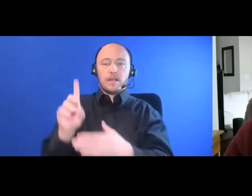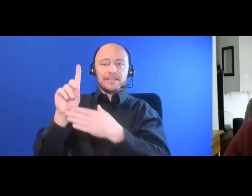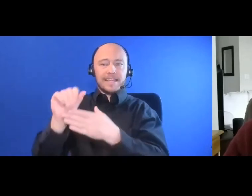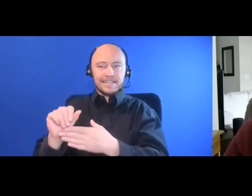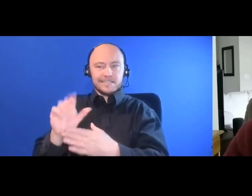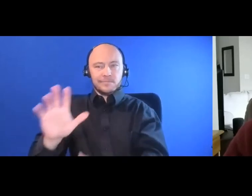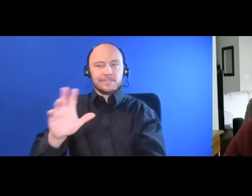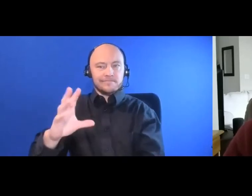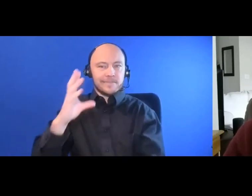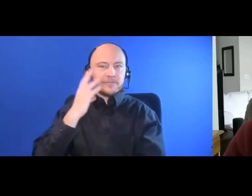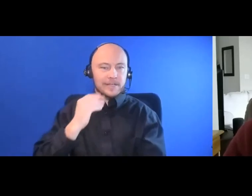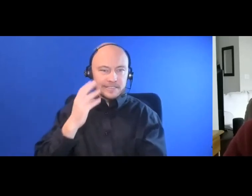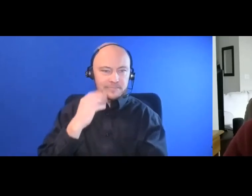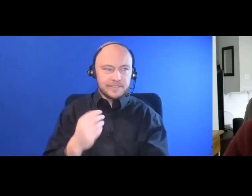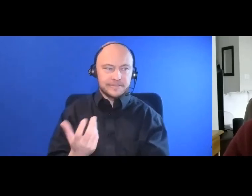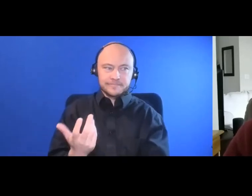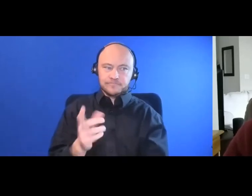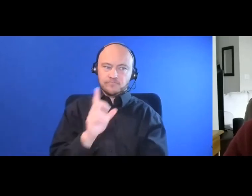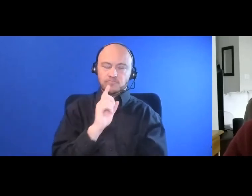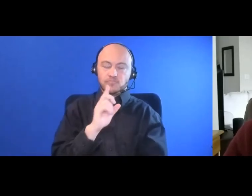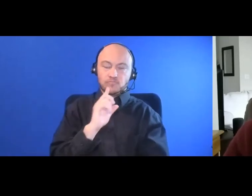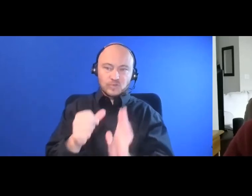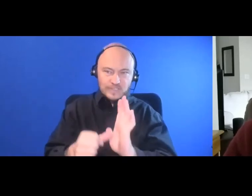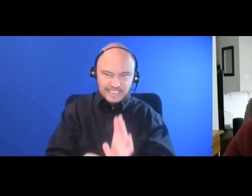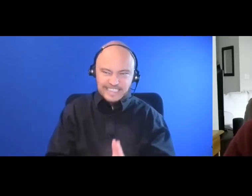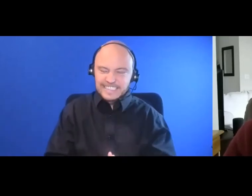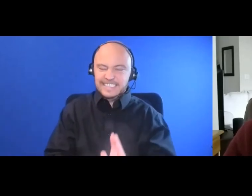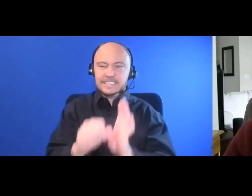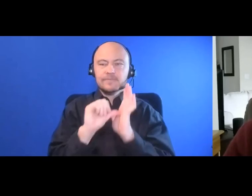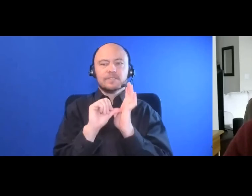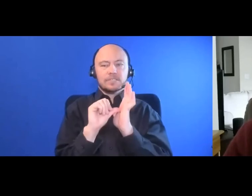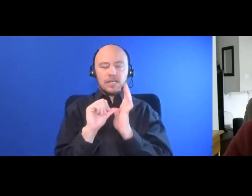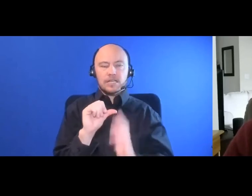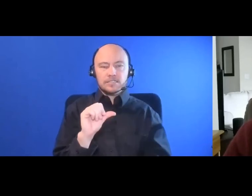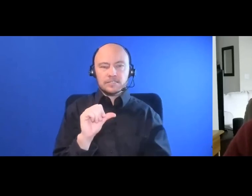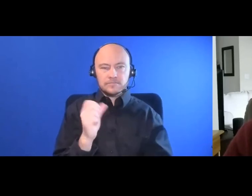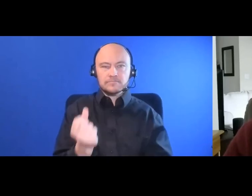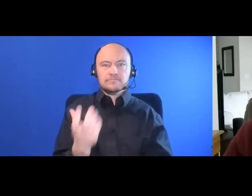I cannot emphasize enough how much you will get out of this book,